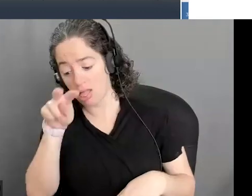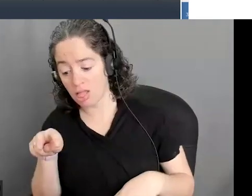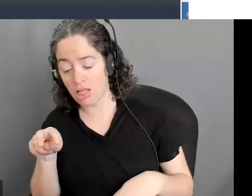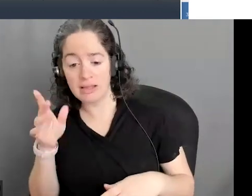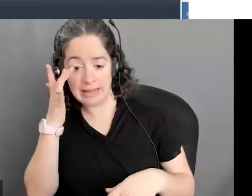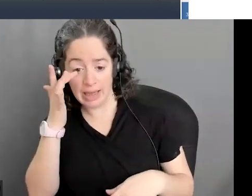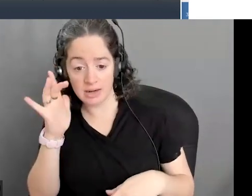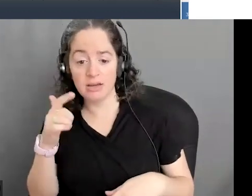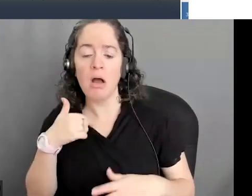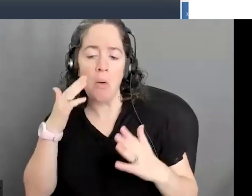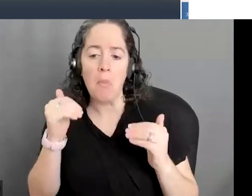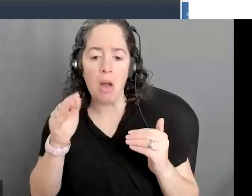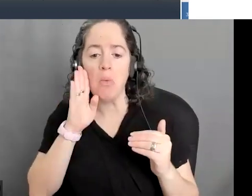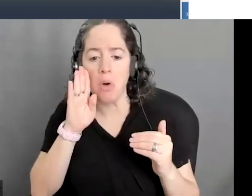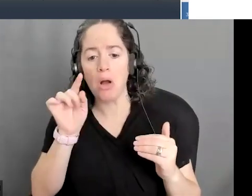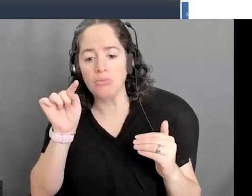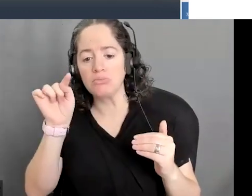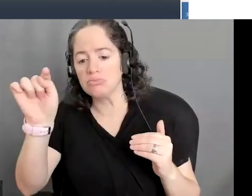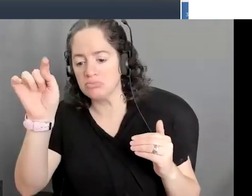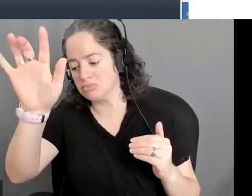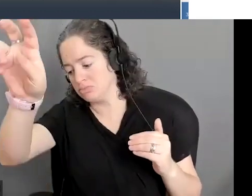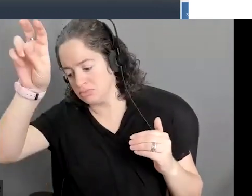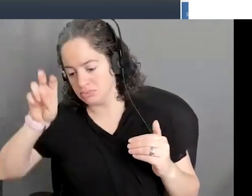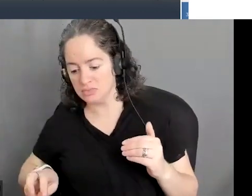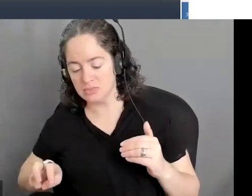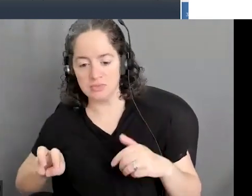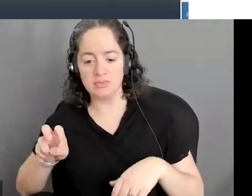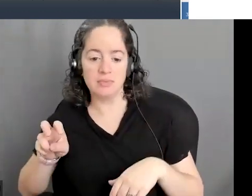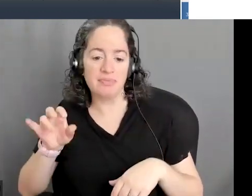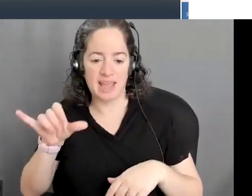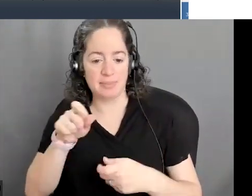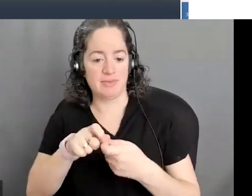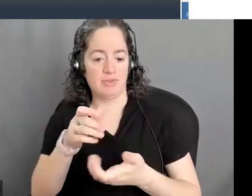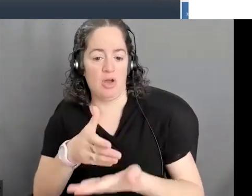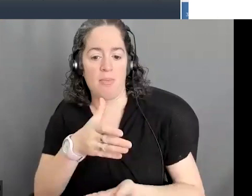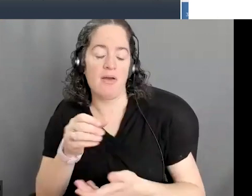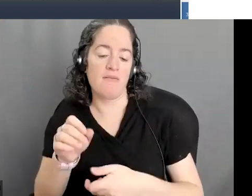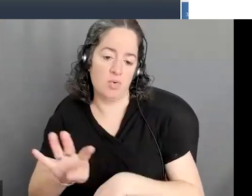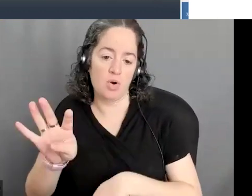and I'll land at Horsetooth and Shields at 4:00 PM. However, a screen reader user,